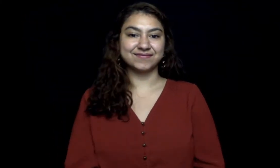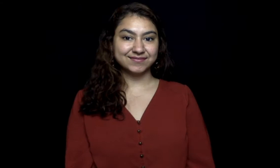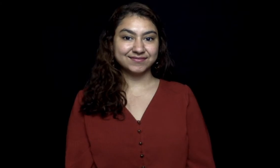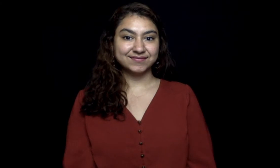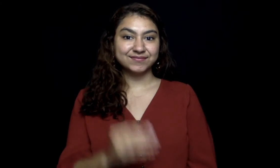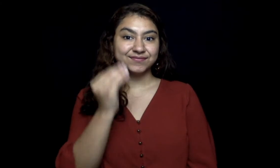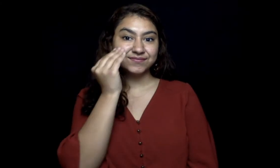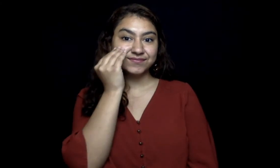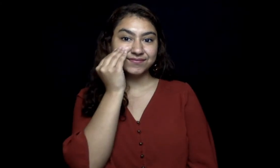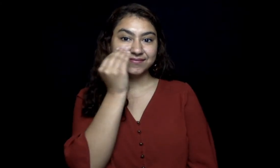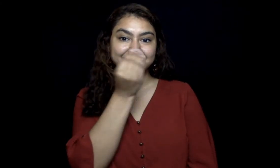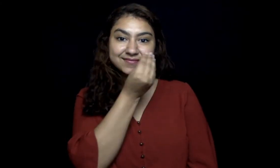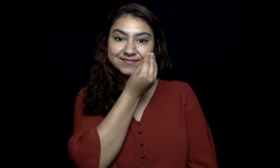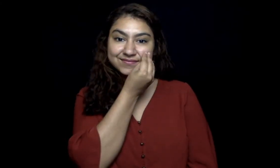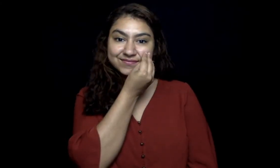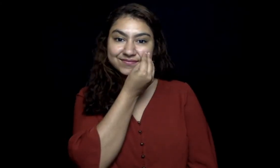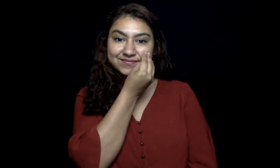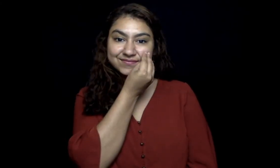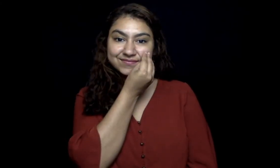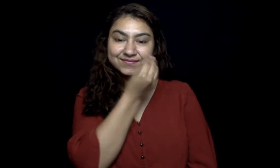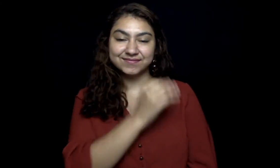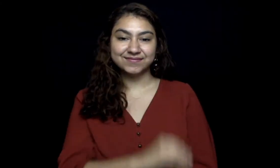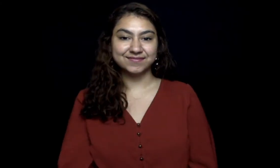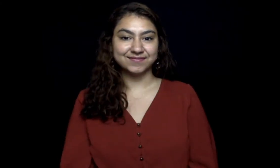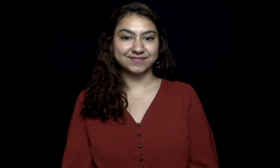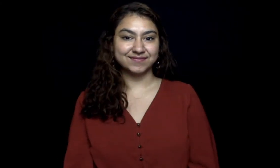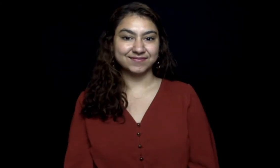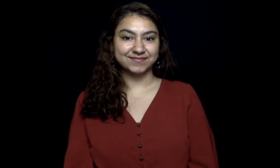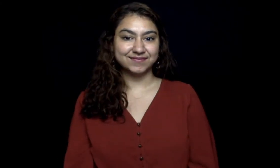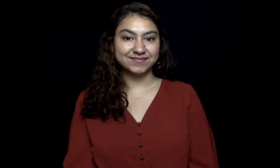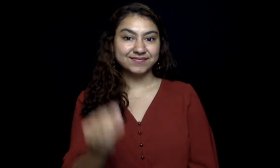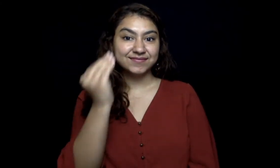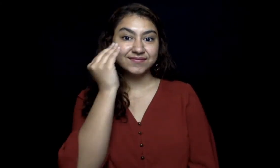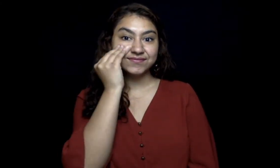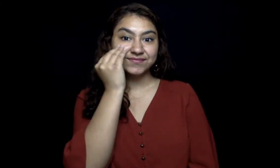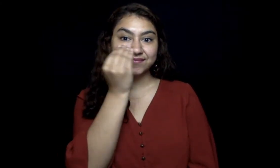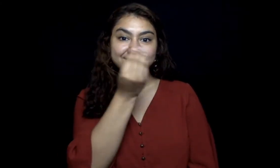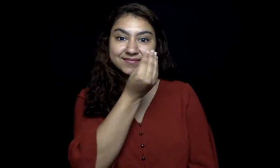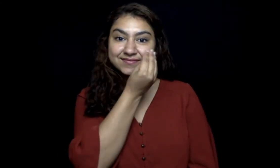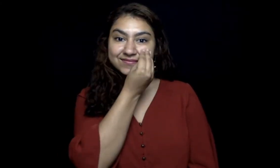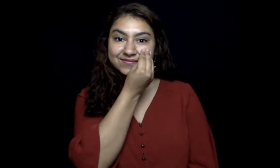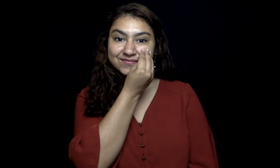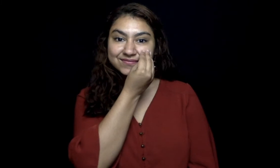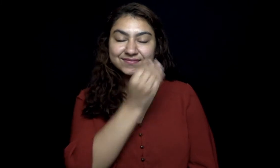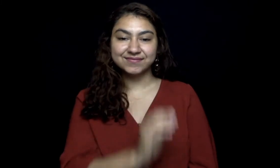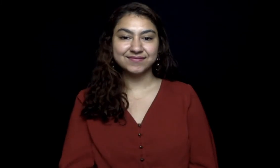Flower